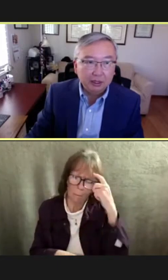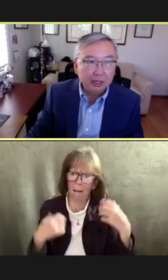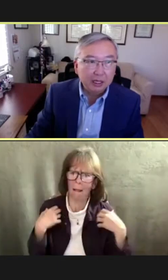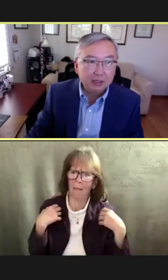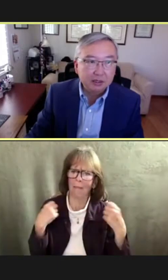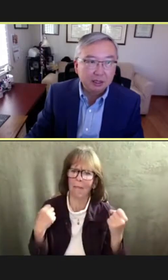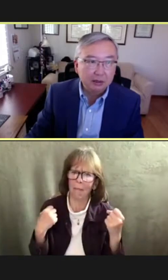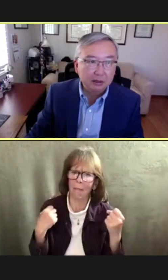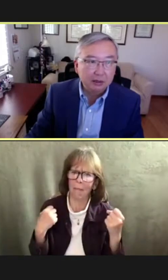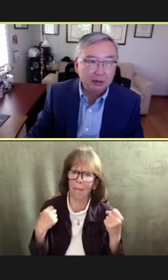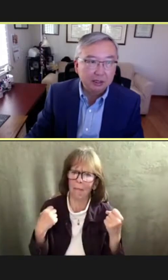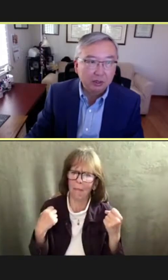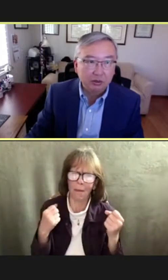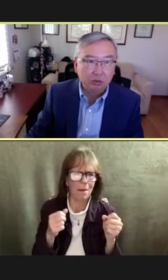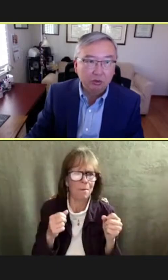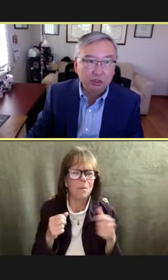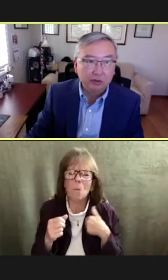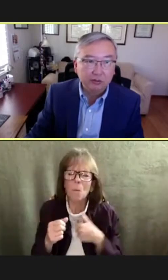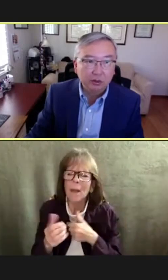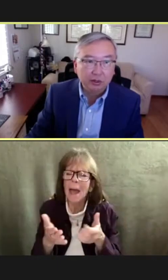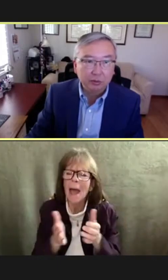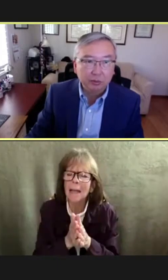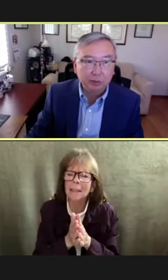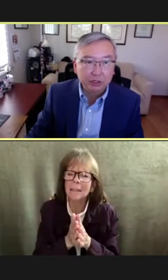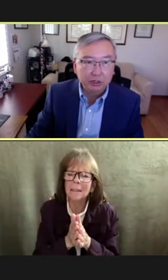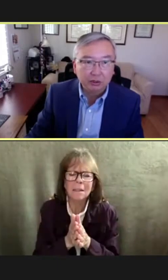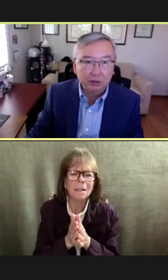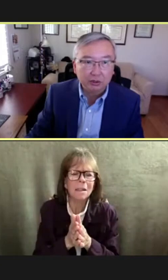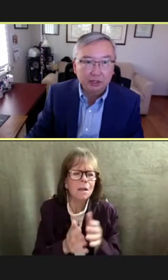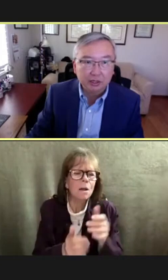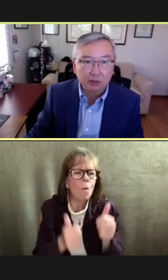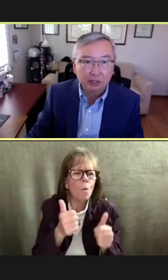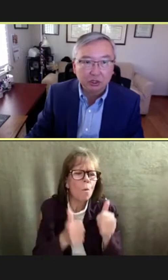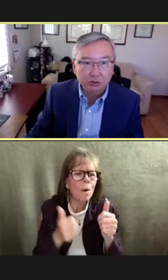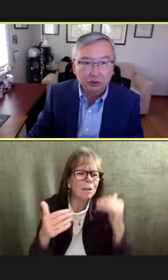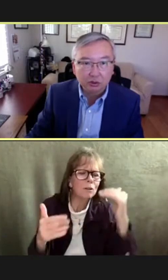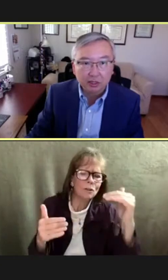And they asked this question, which of the following patient characteristics